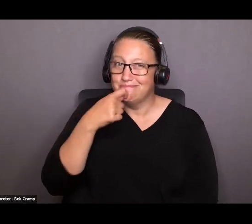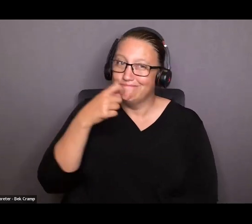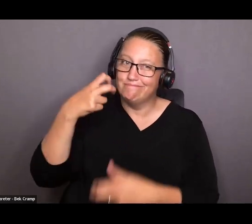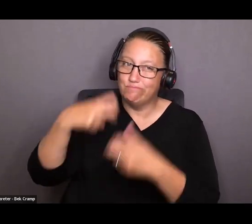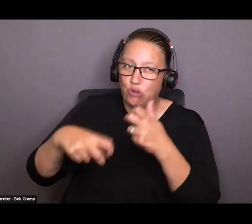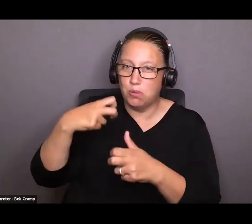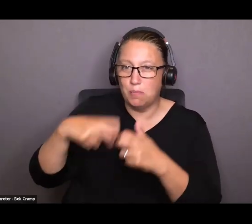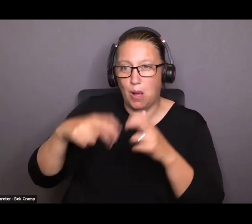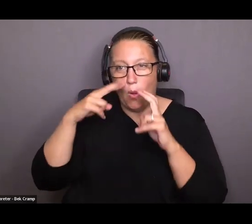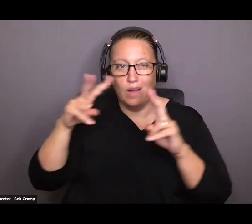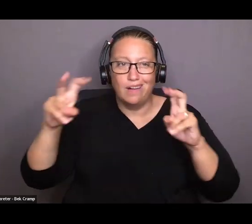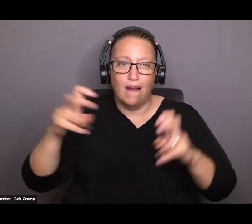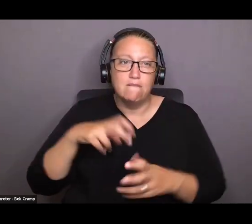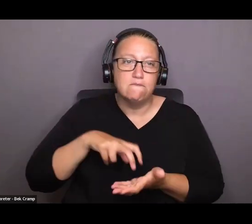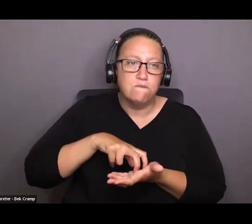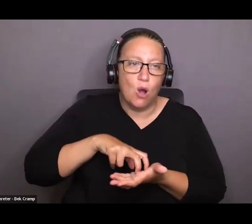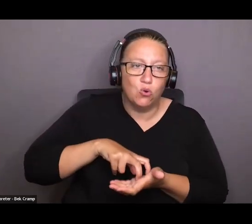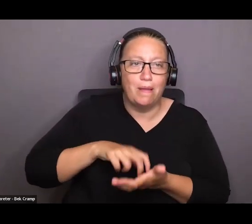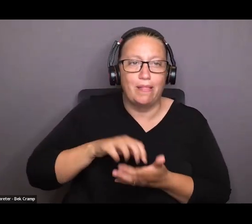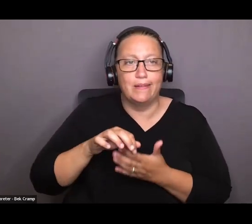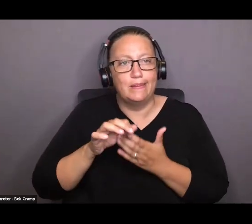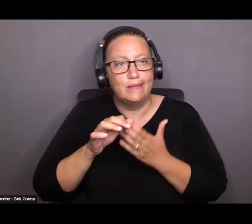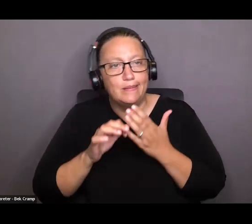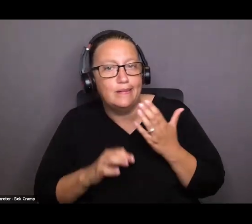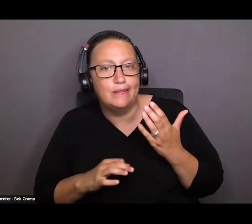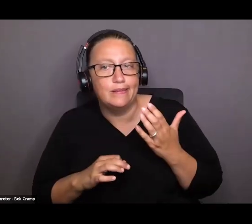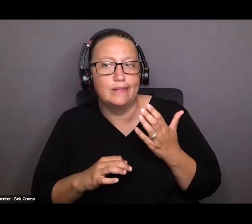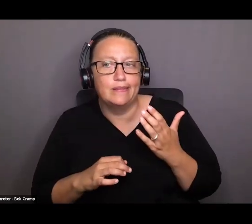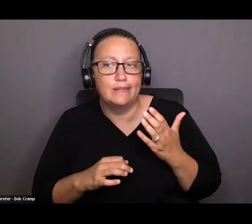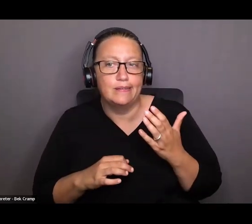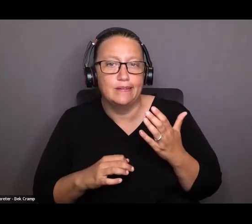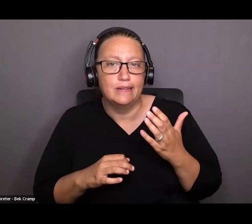vulnerability. So there's a whole sort of thing to unpick there in terms of the way that people